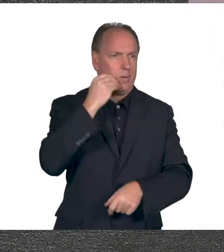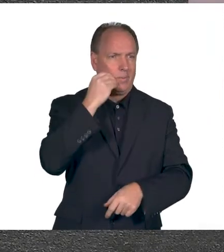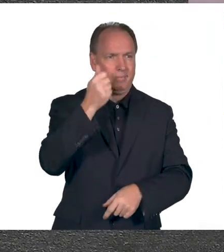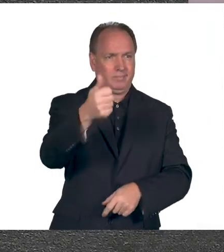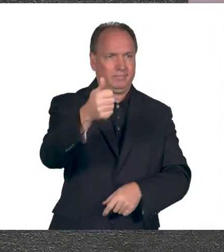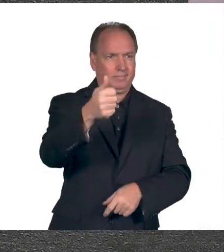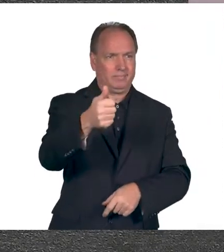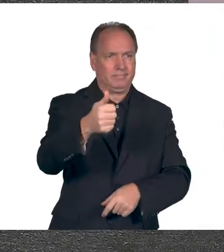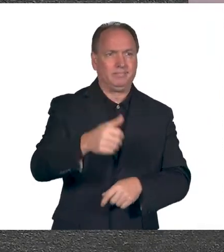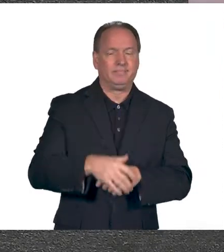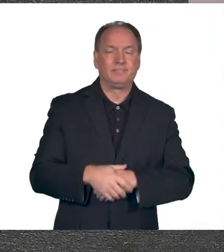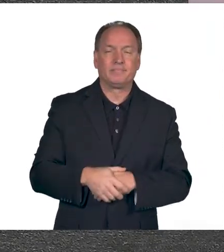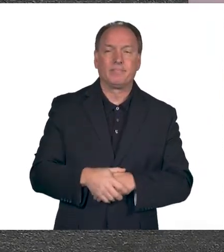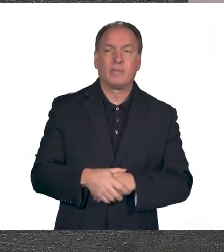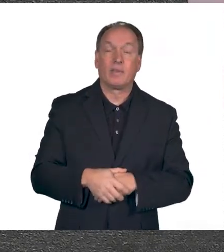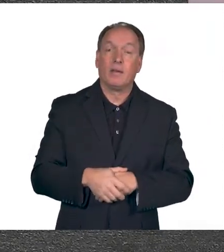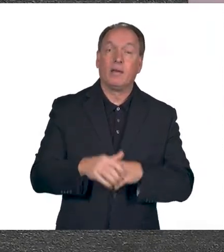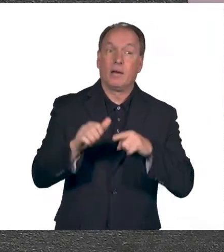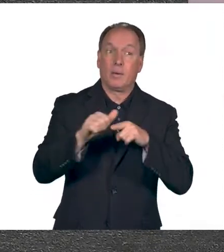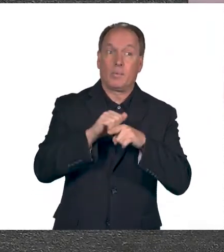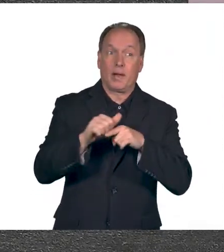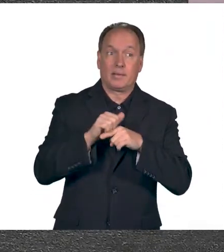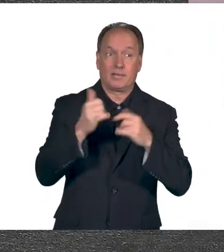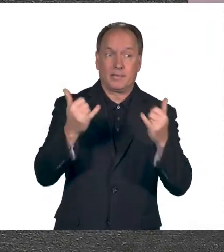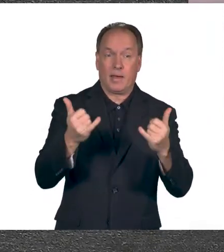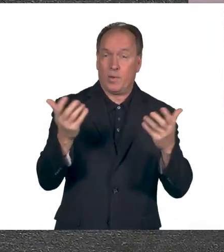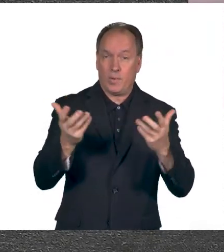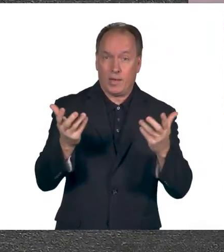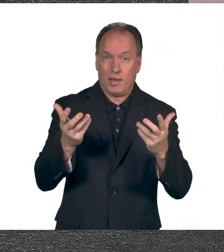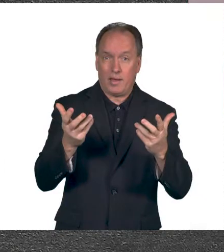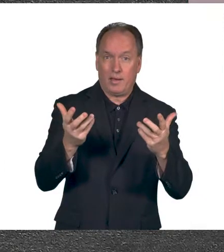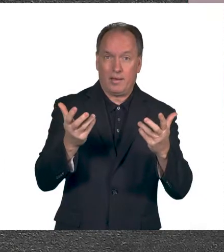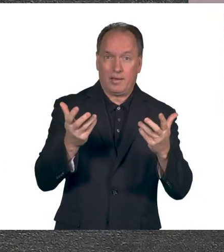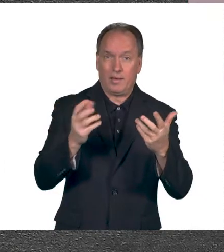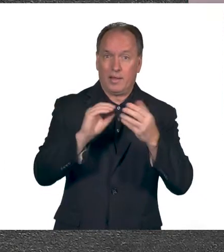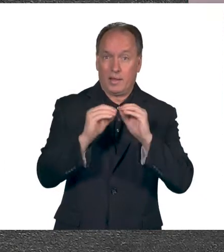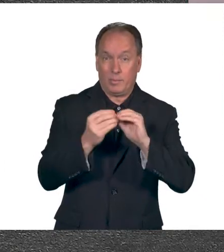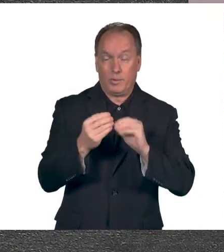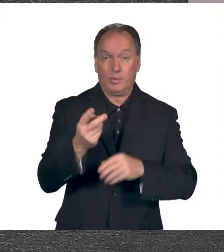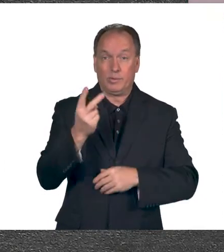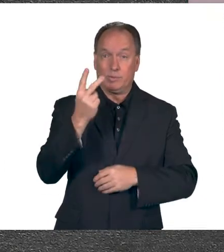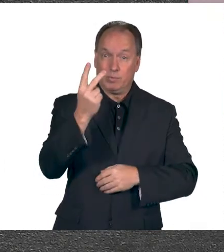great job. How about we practice number two?